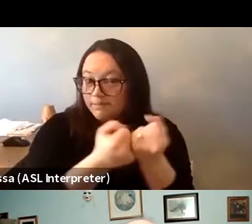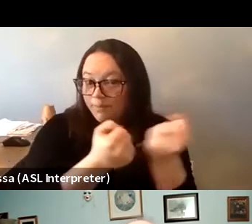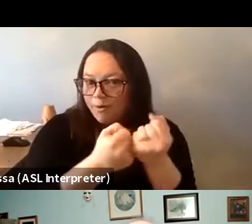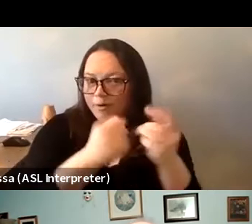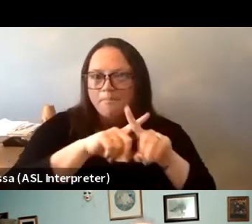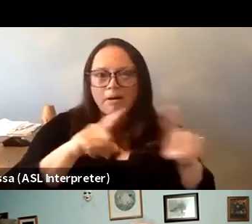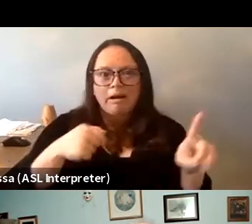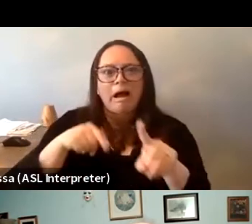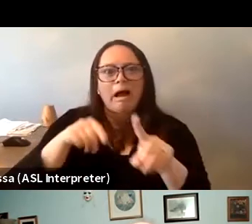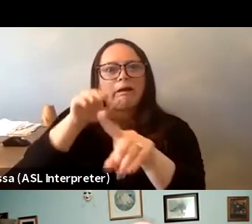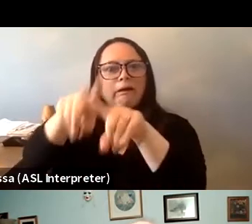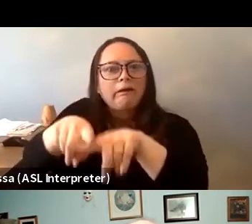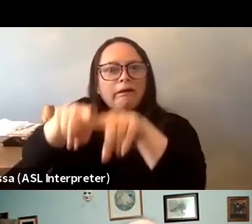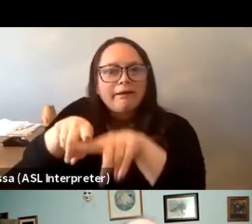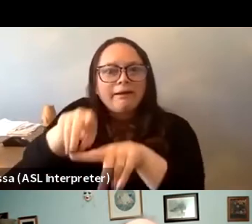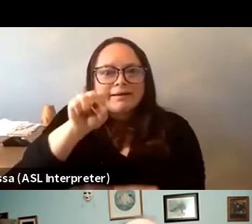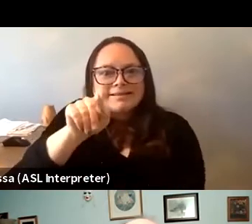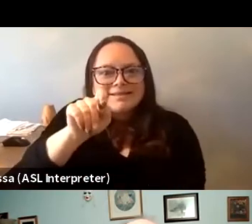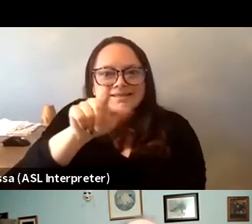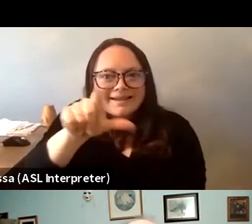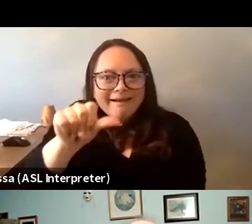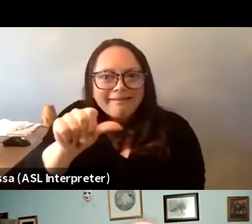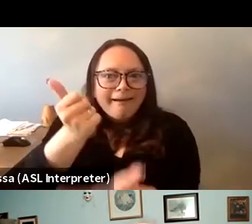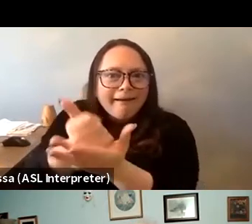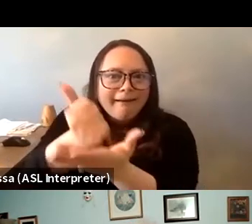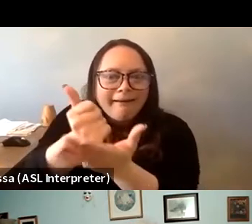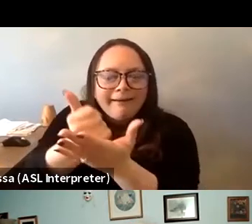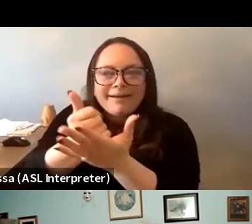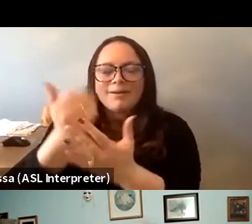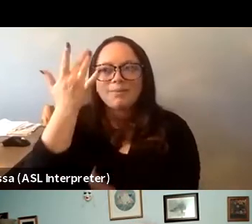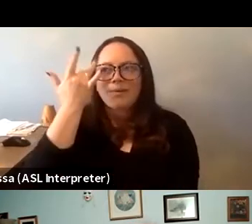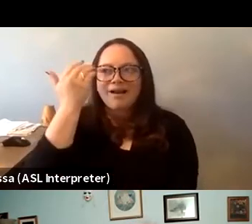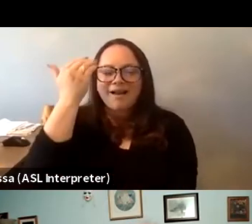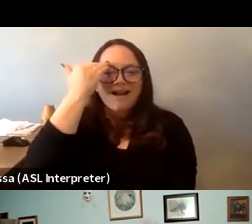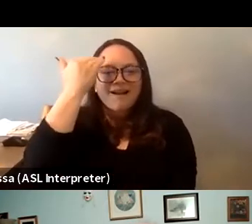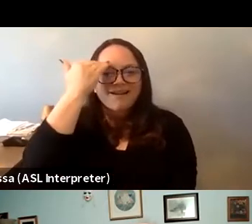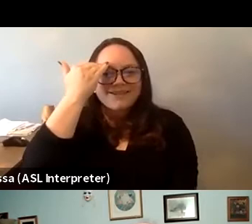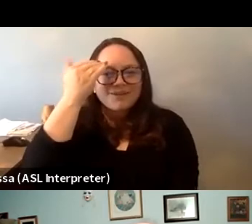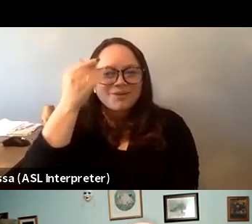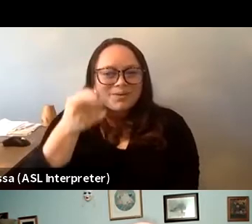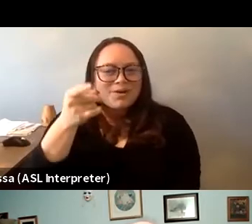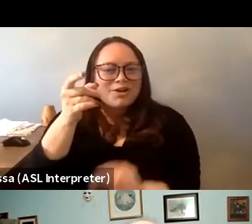would give me, she listened to what I had to say,